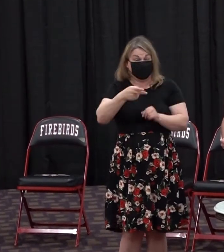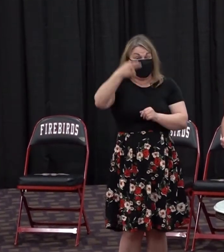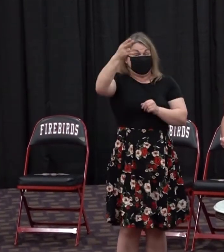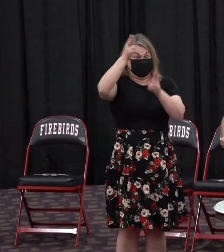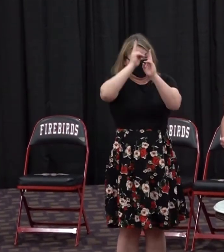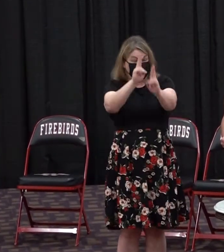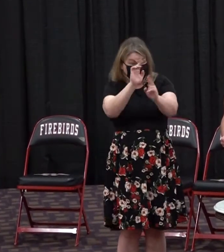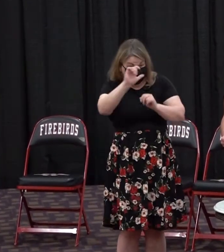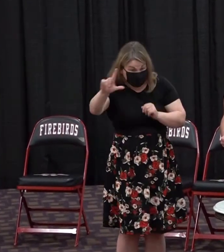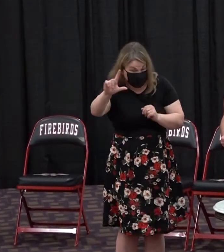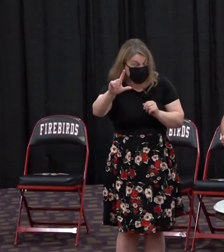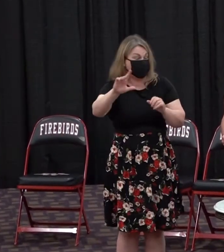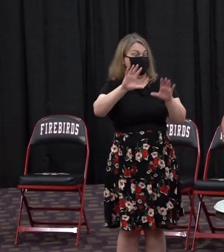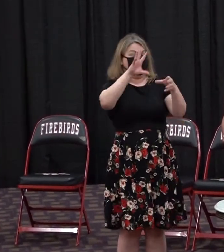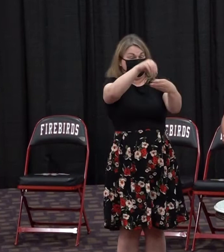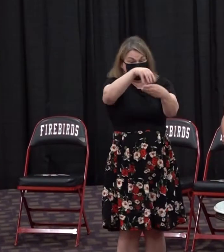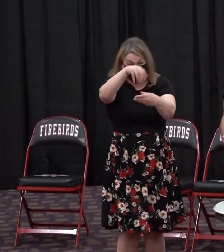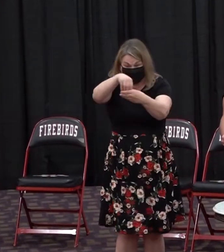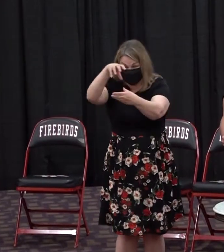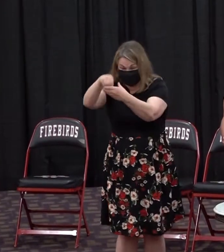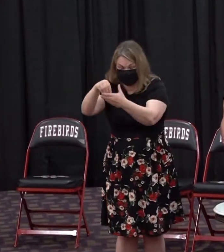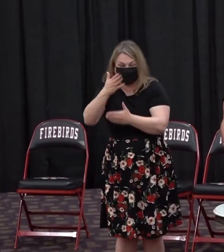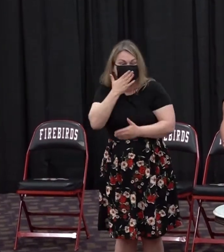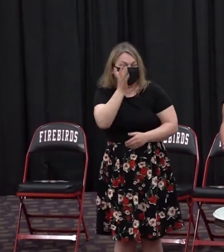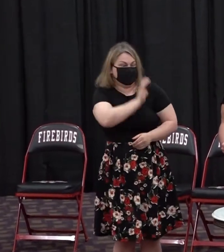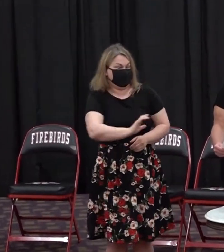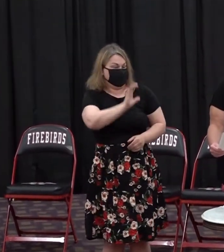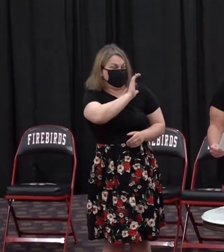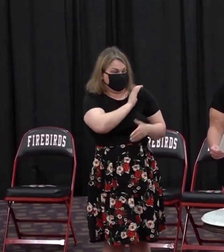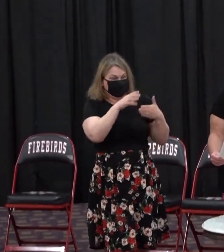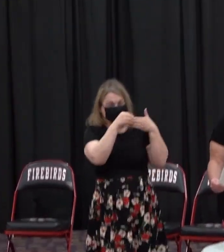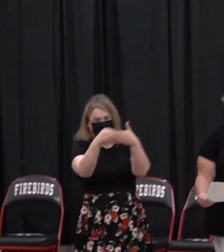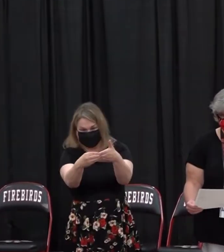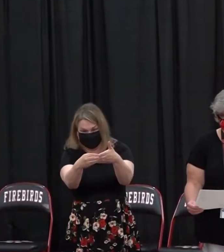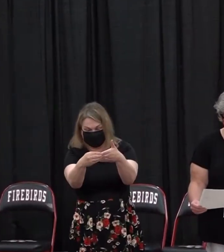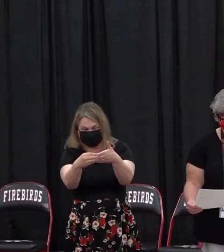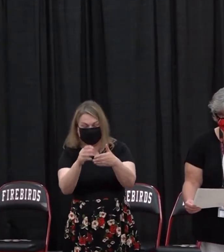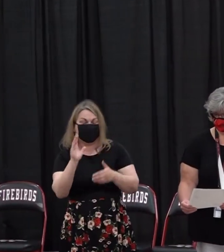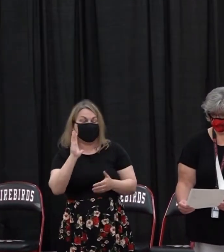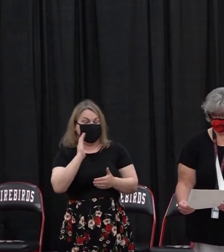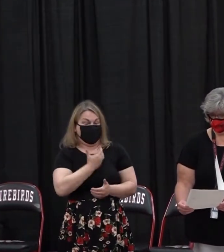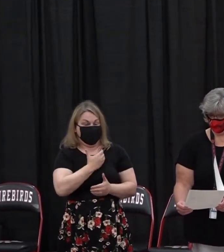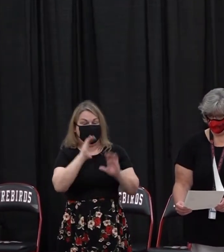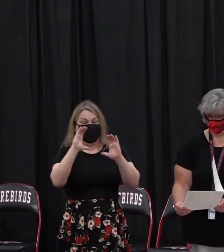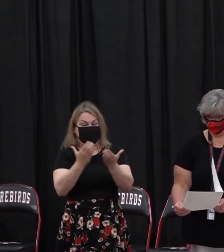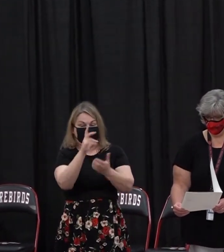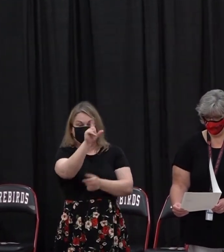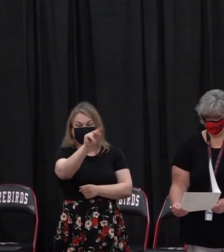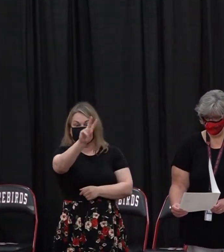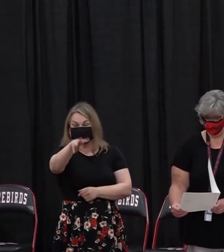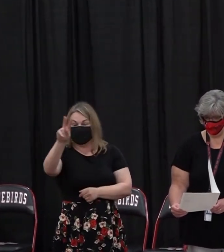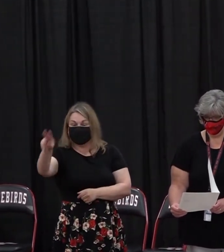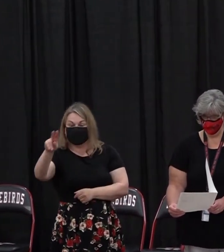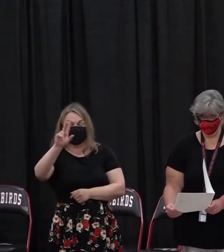Same requirements, high honor roll, involved, having a good character, and a great leader.